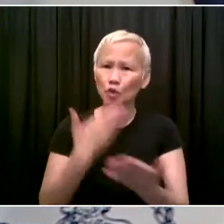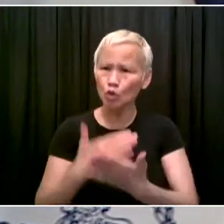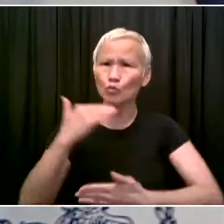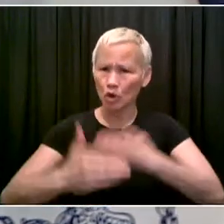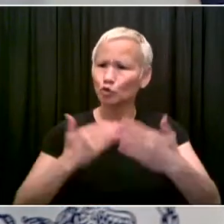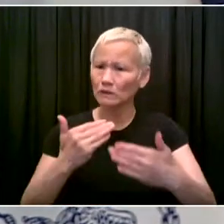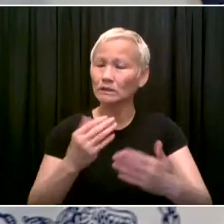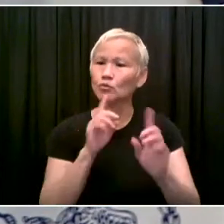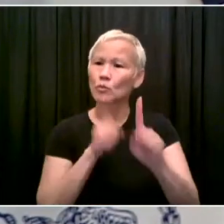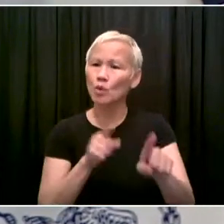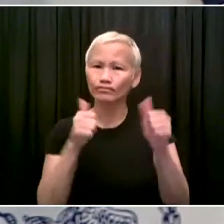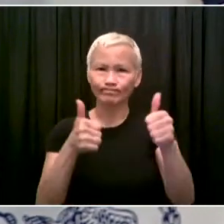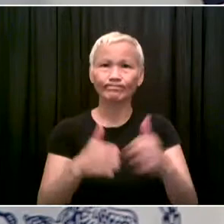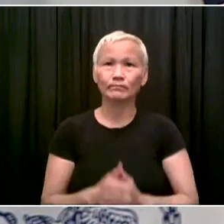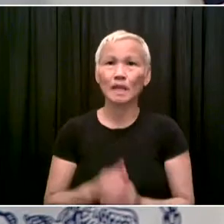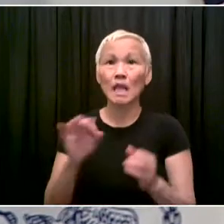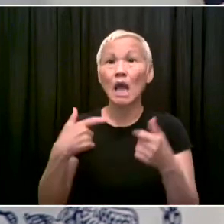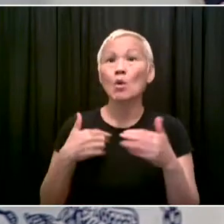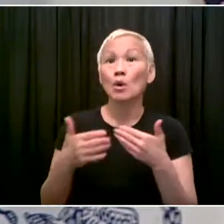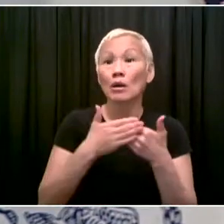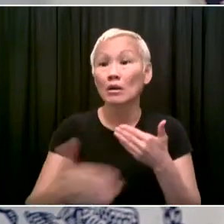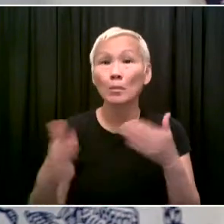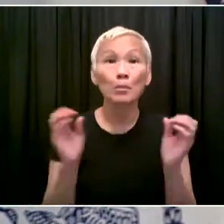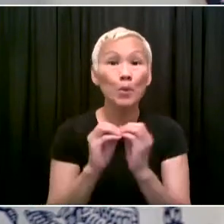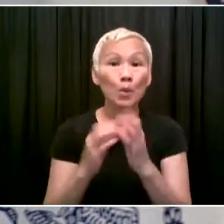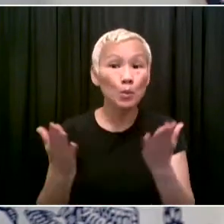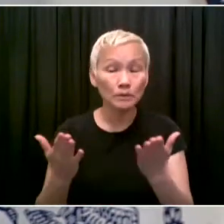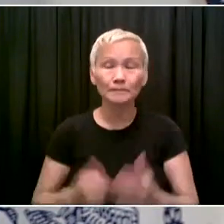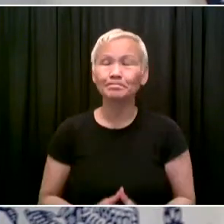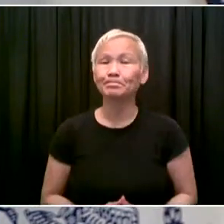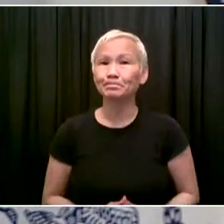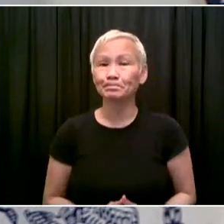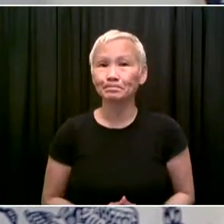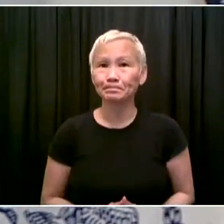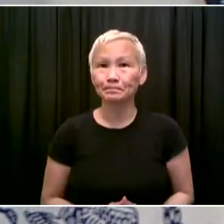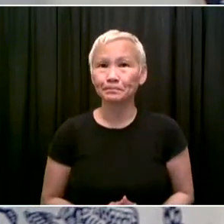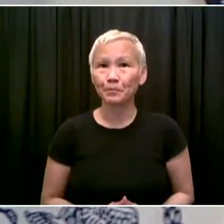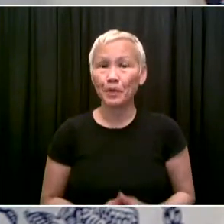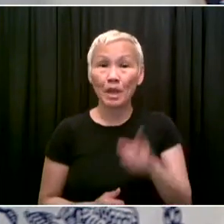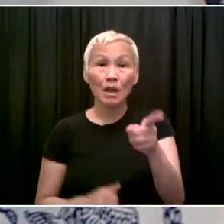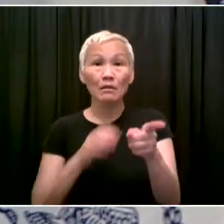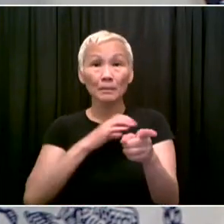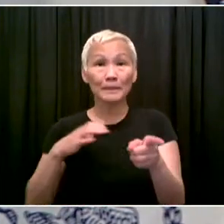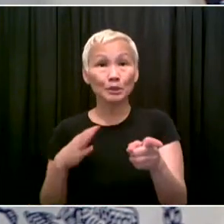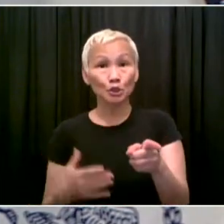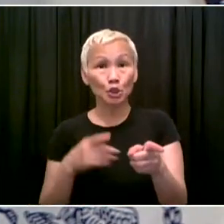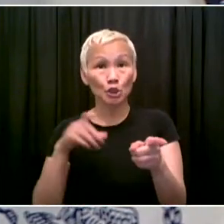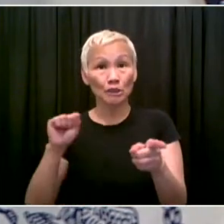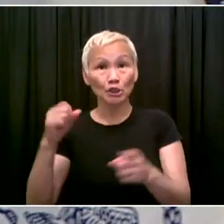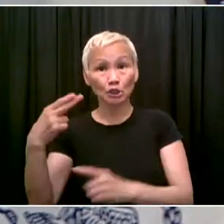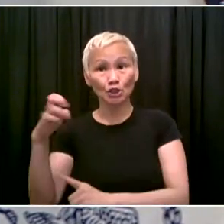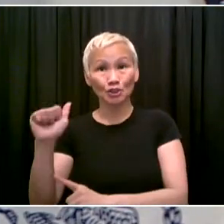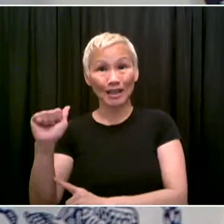MAKE THIS CITY SAFER. WE SEE SOME PROGRESS, WE